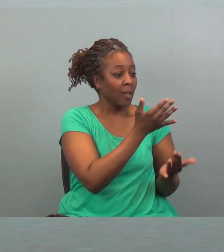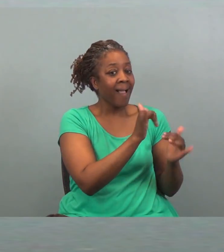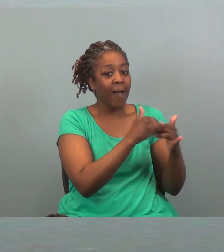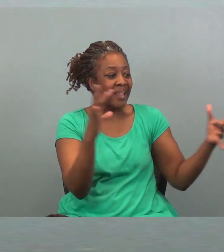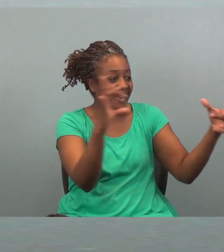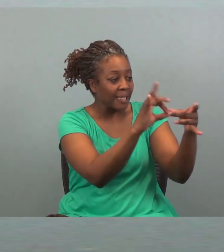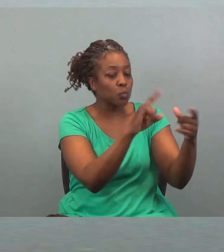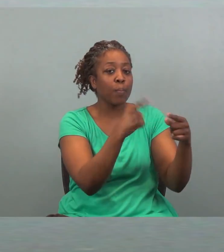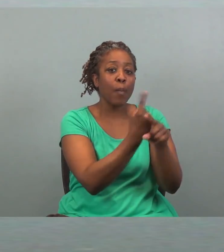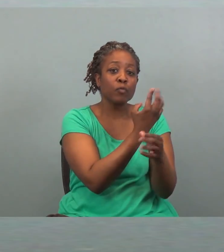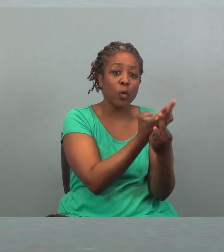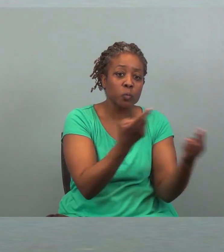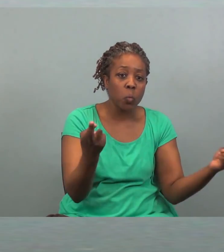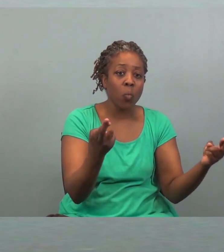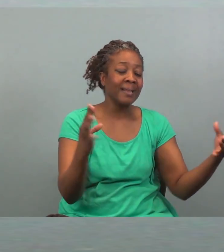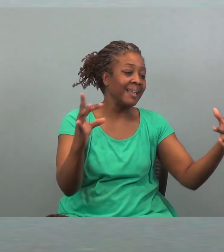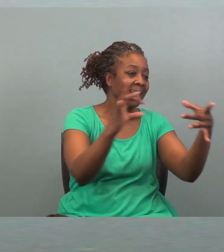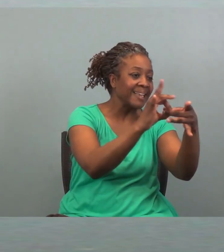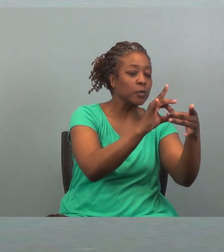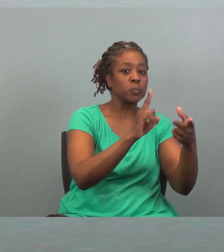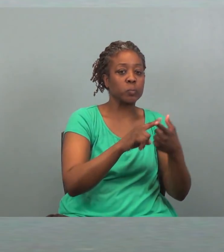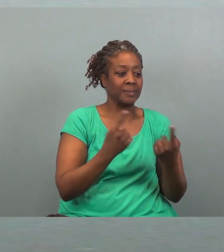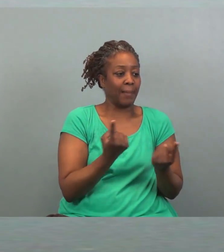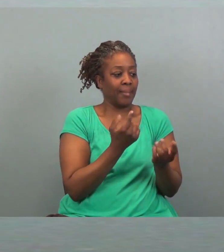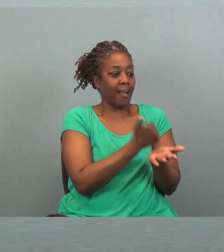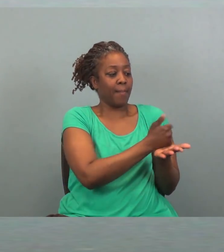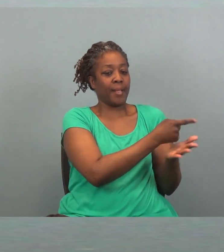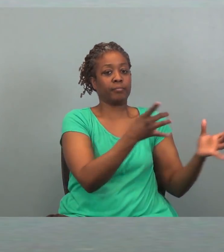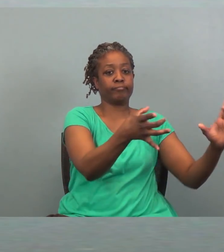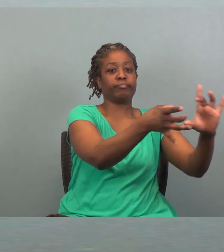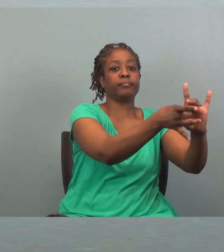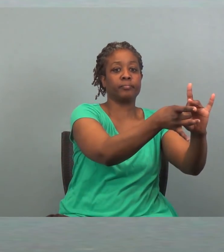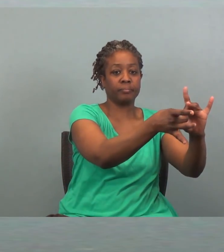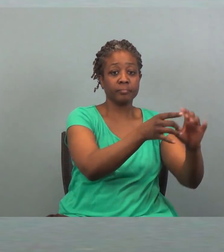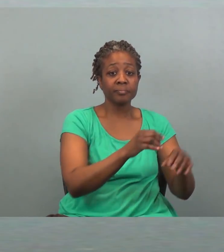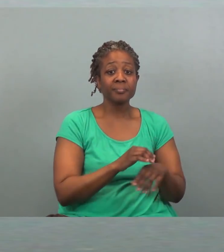resources, networking contacts, and ways for them to connect with the appropriate services.